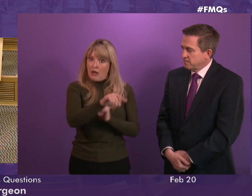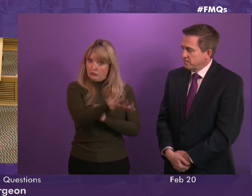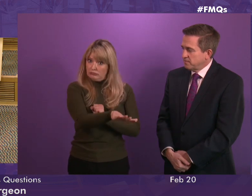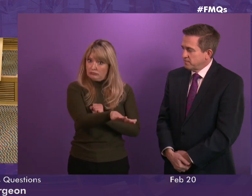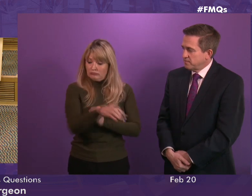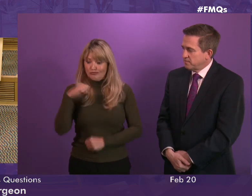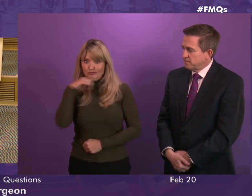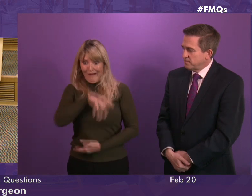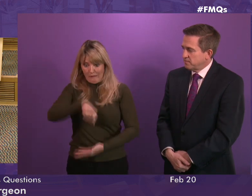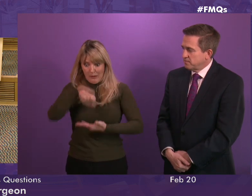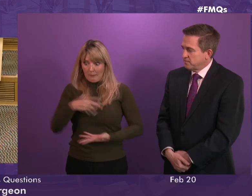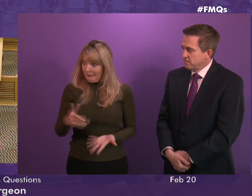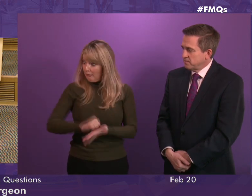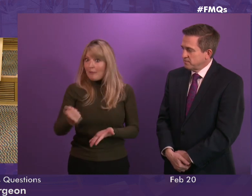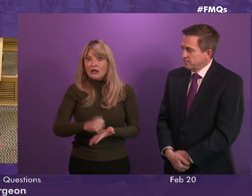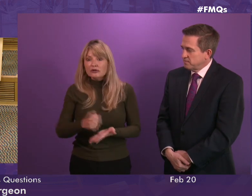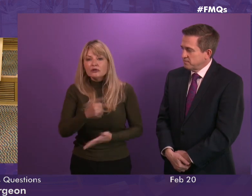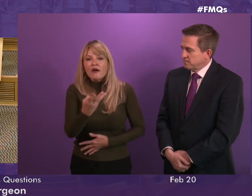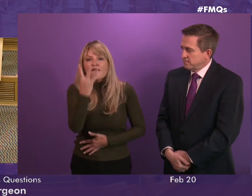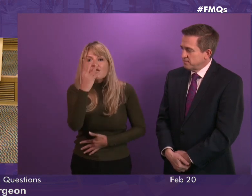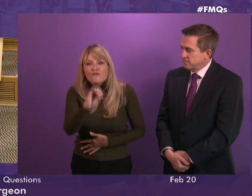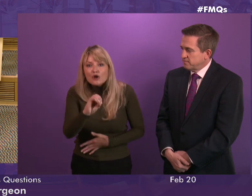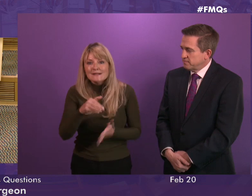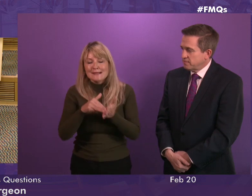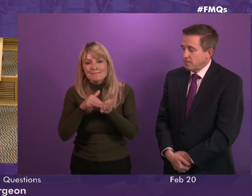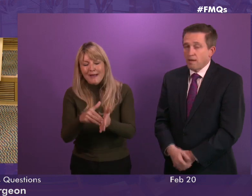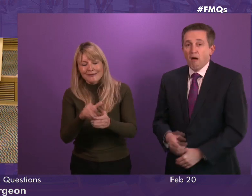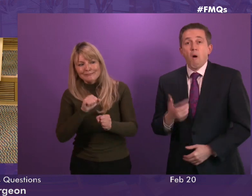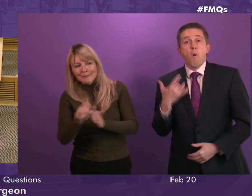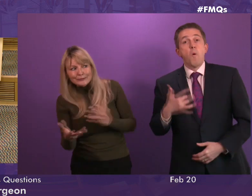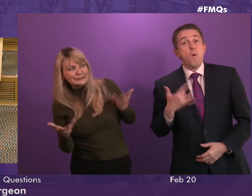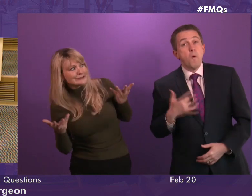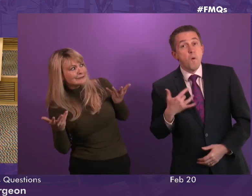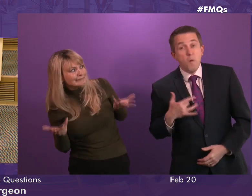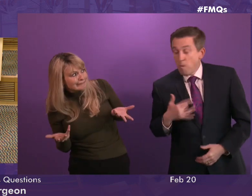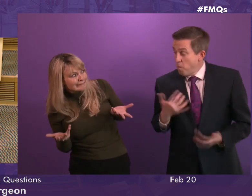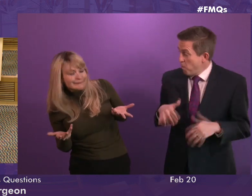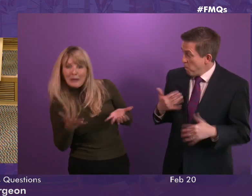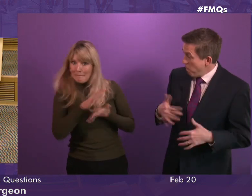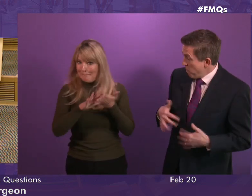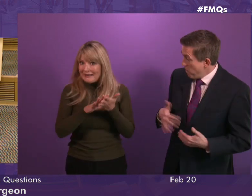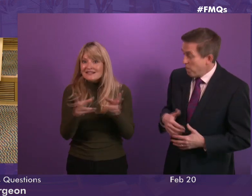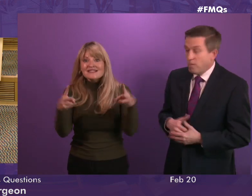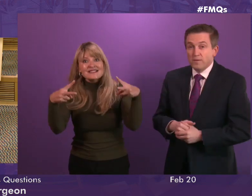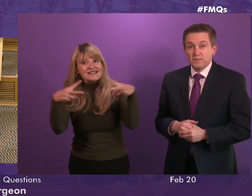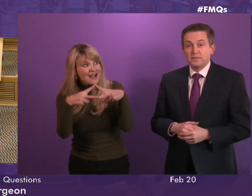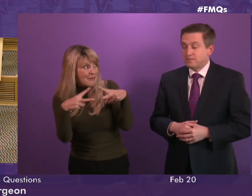In the draft budget that has just been published, it is £40 million. Richard Lyle (Uddingston and Bellshill) (SNP): Oh! The First Minister: In other words, it has doubled in the space